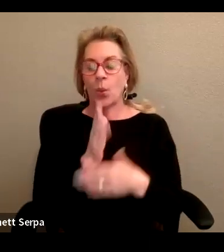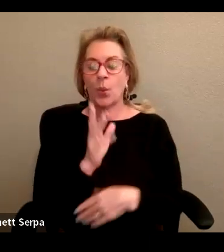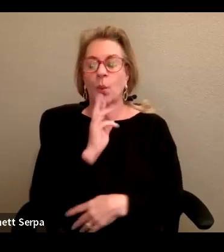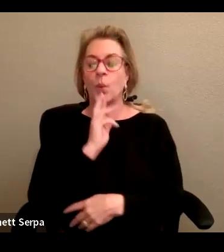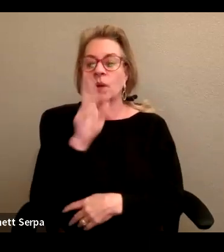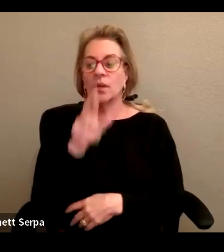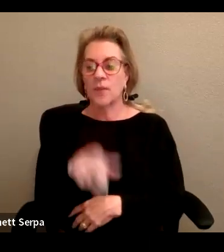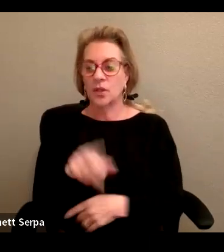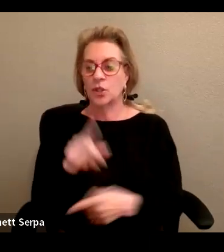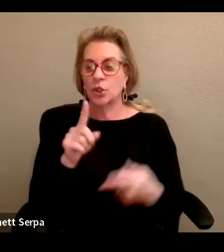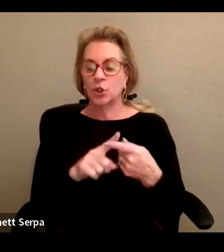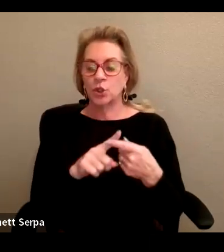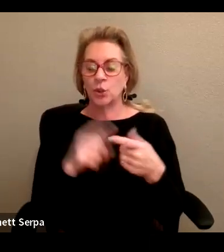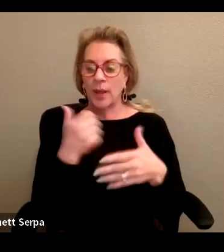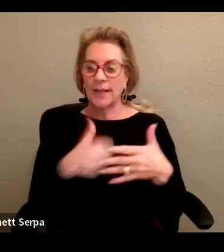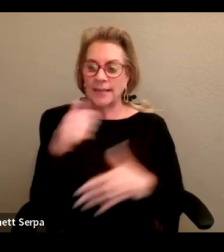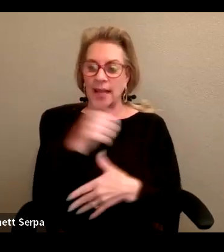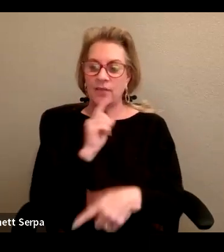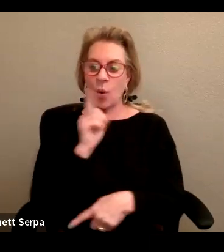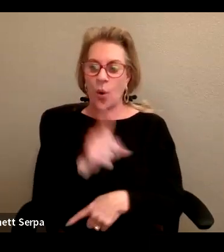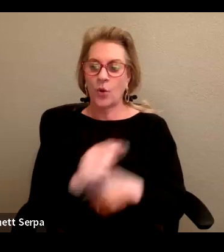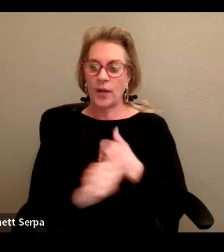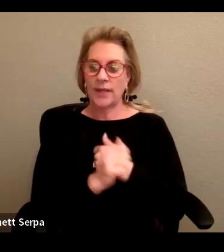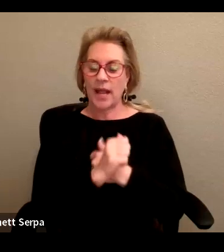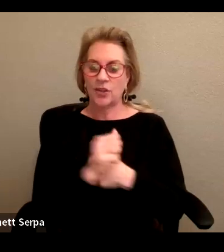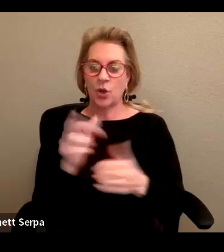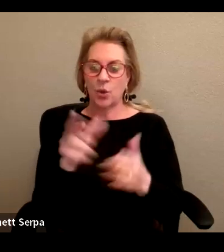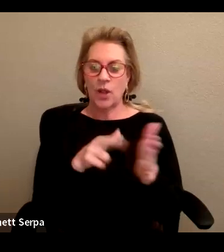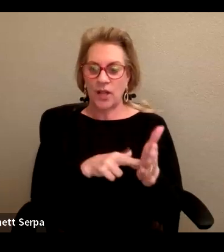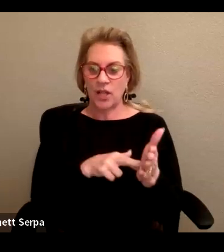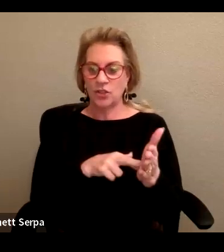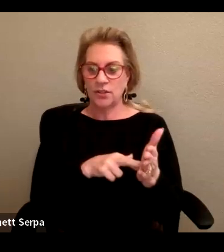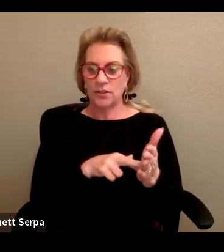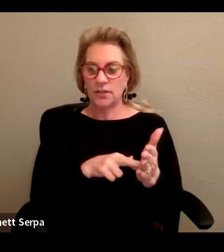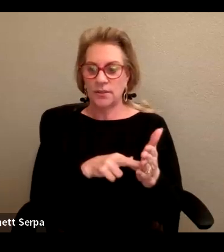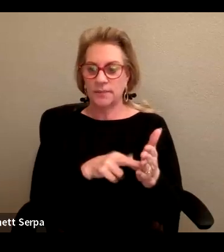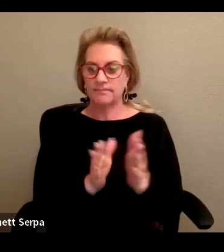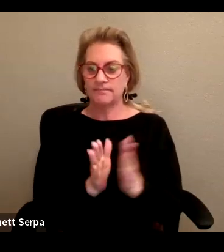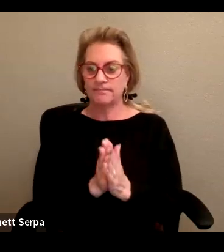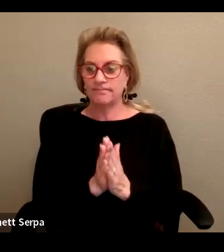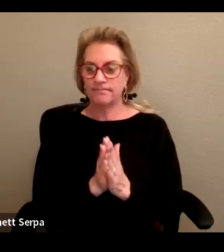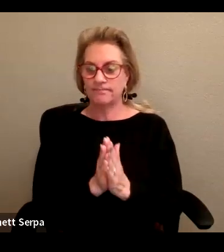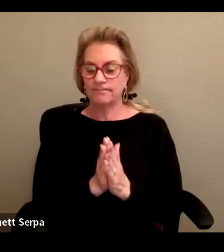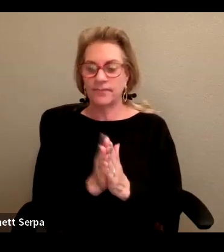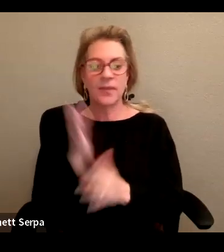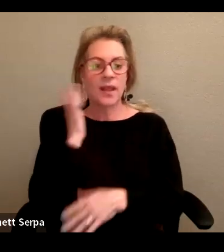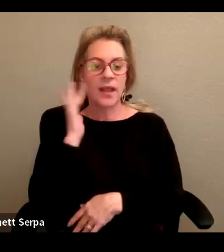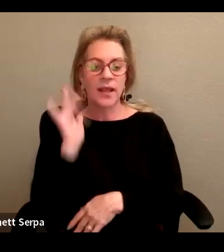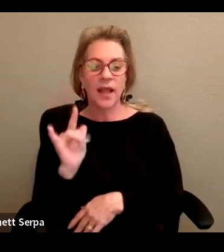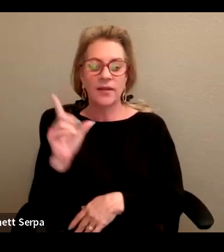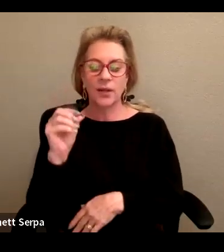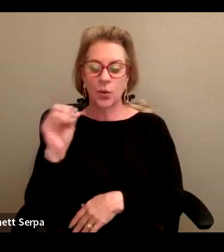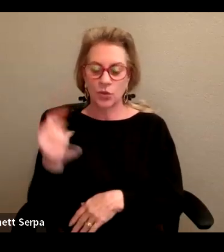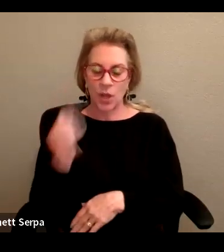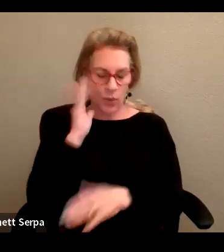to executive orders and dangerous regulations uh California doj will continue to protect